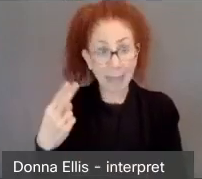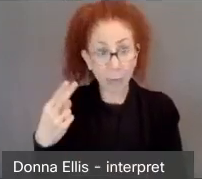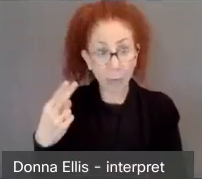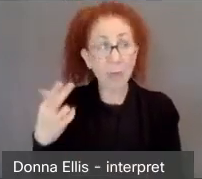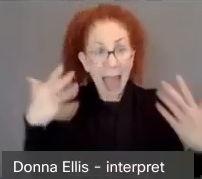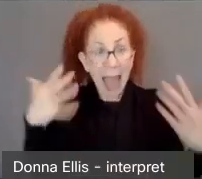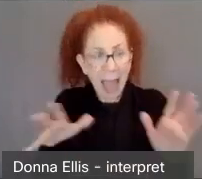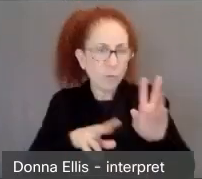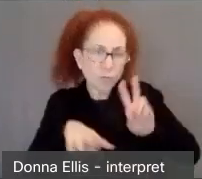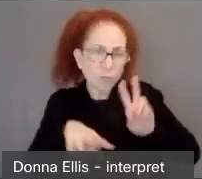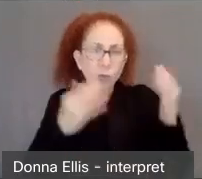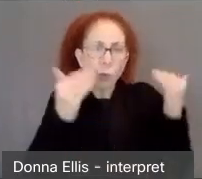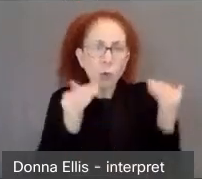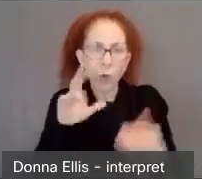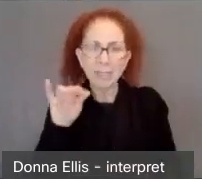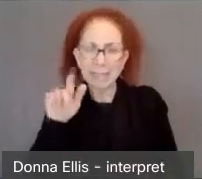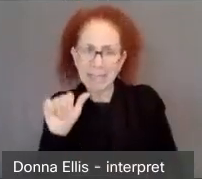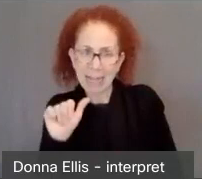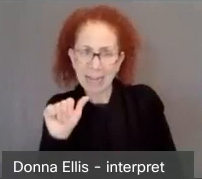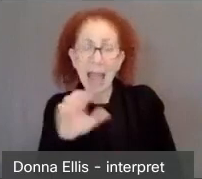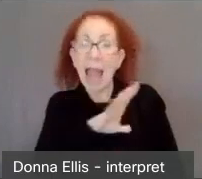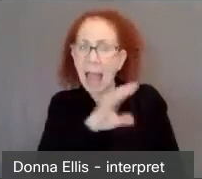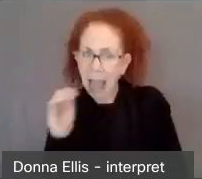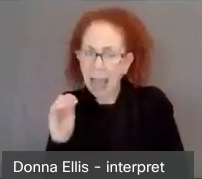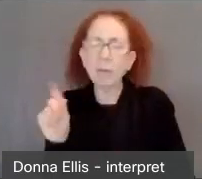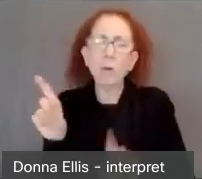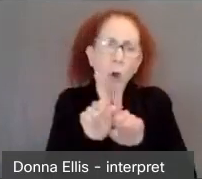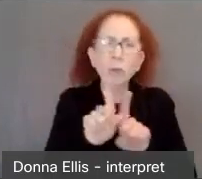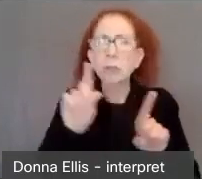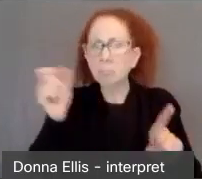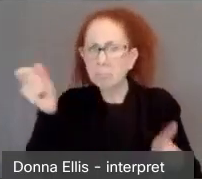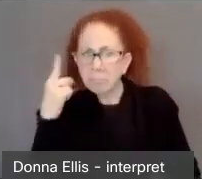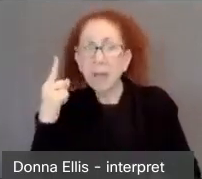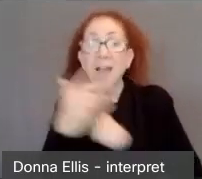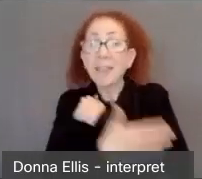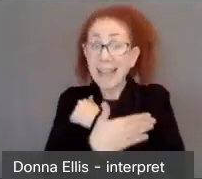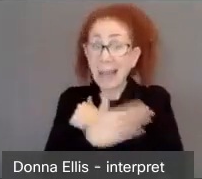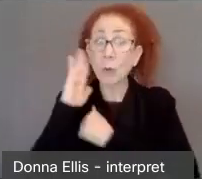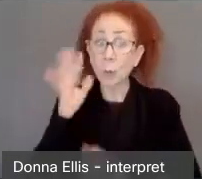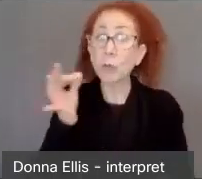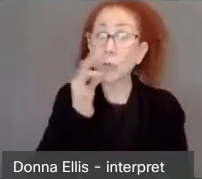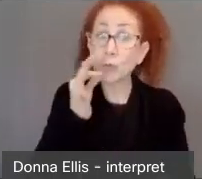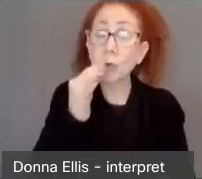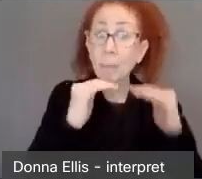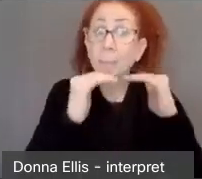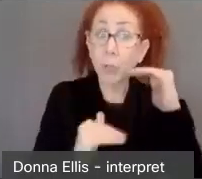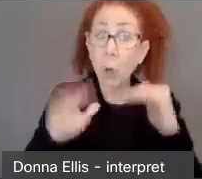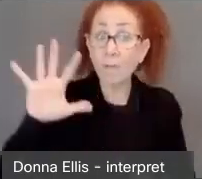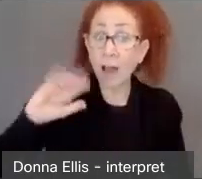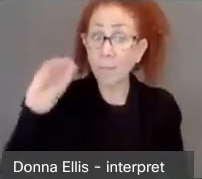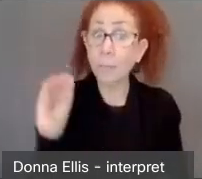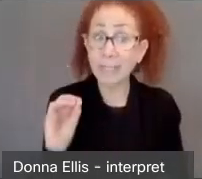case data and the likelihood that the County will soon be below the 5% positivity